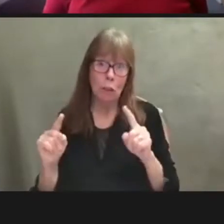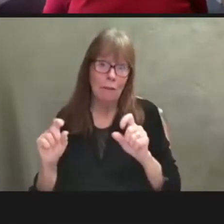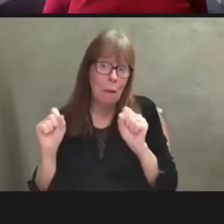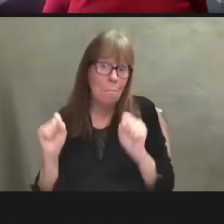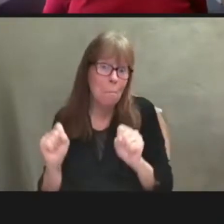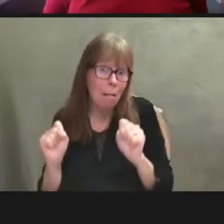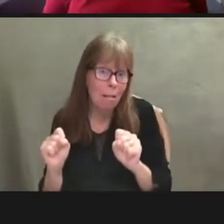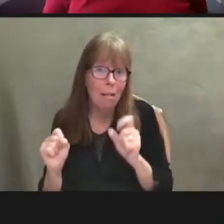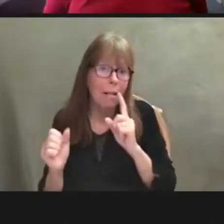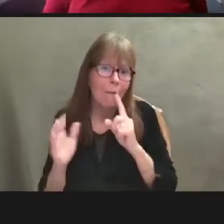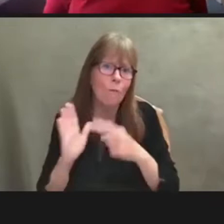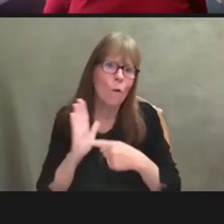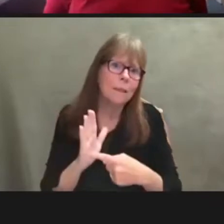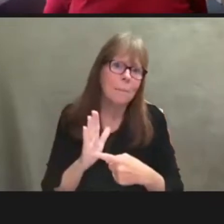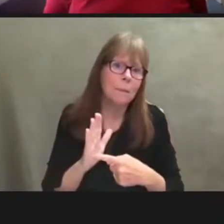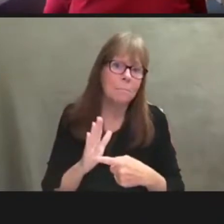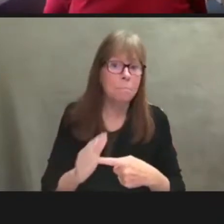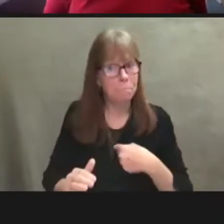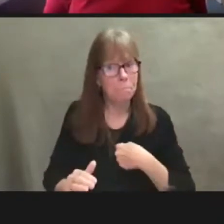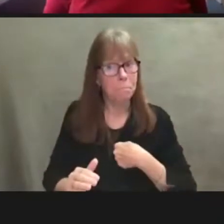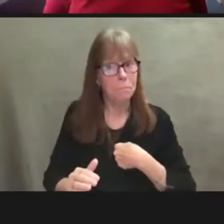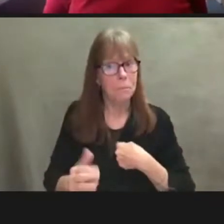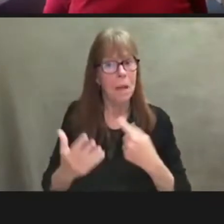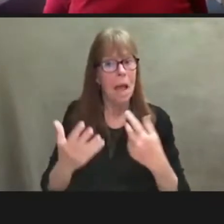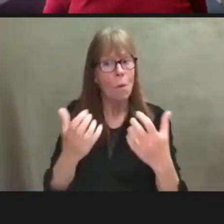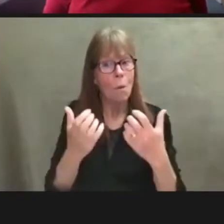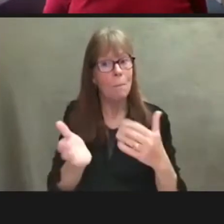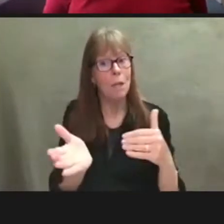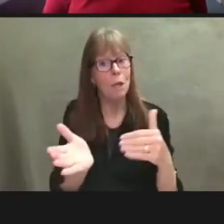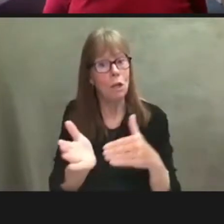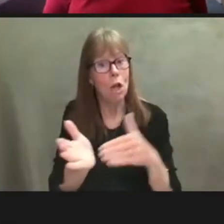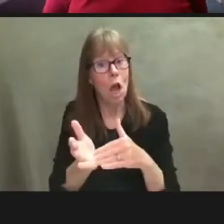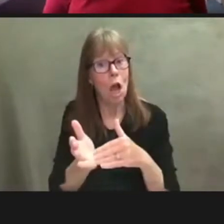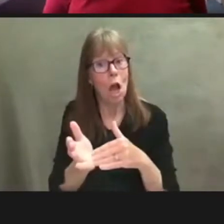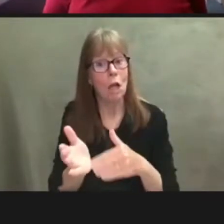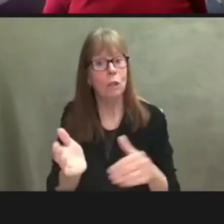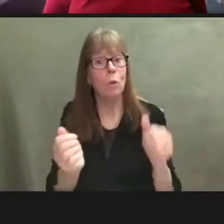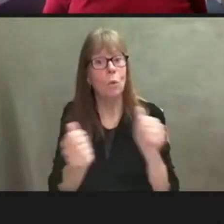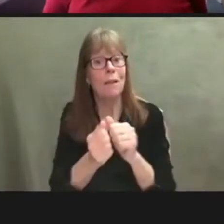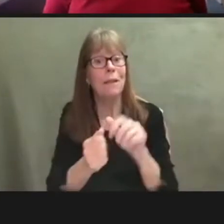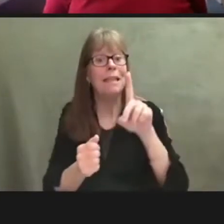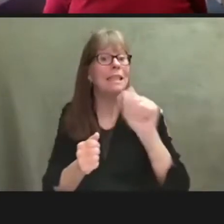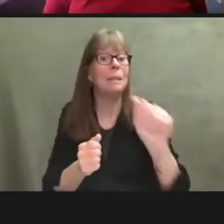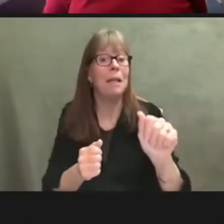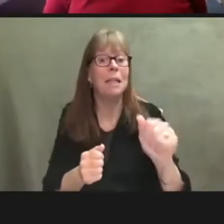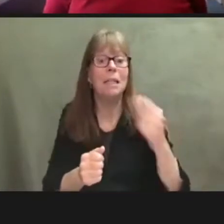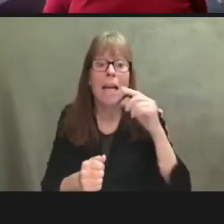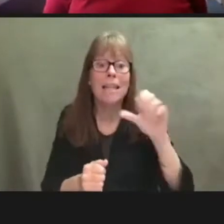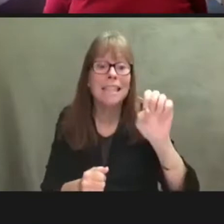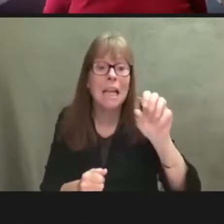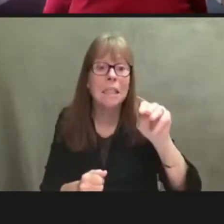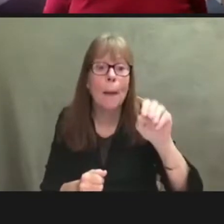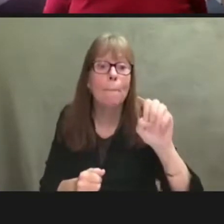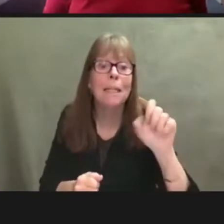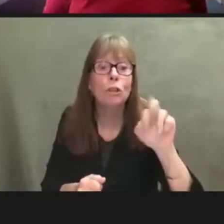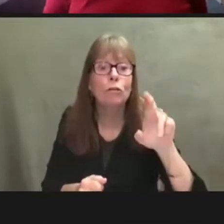for example, I want to be a doctor with disabilities on Sesame Street, for kids with disabilities on Sesame Street.